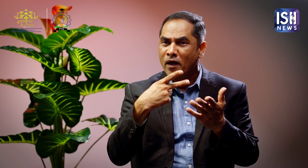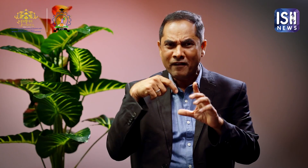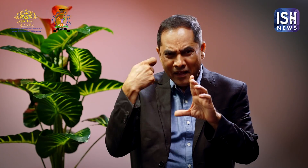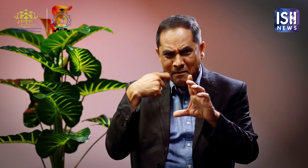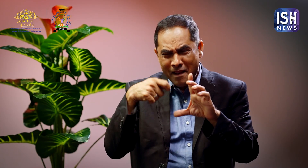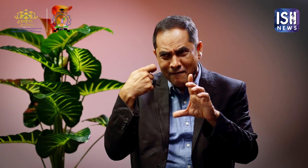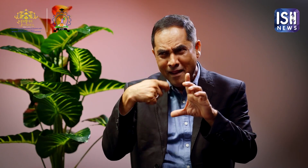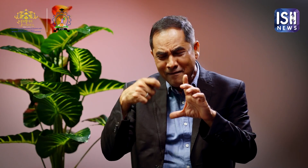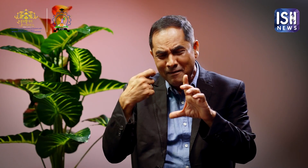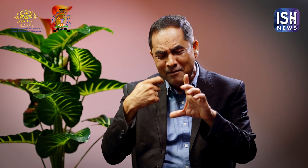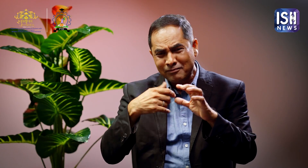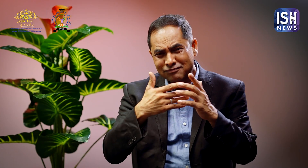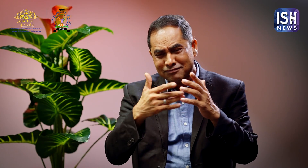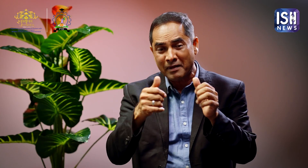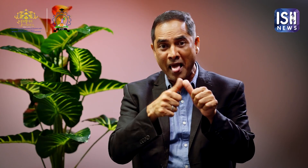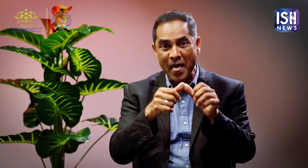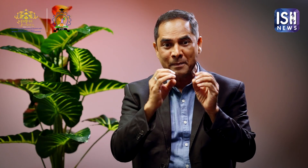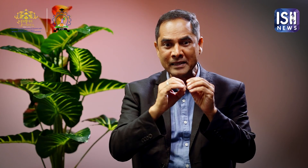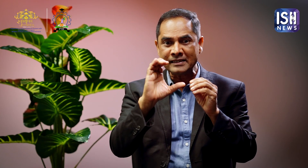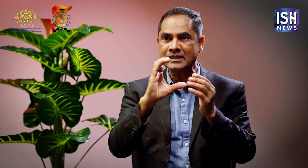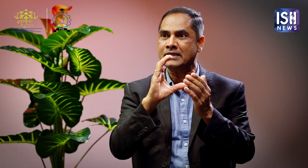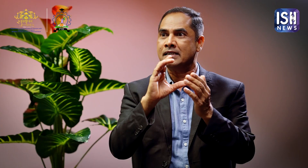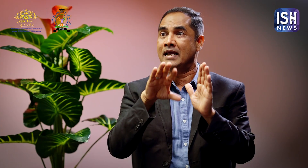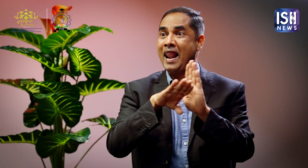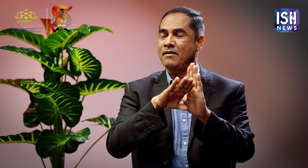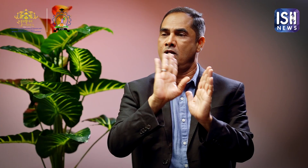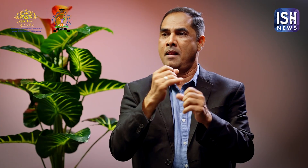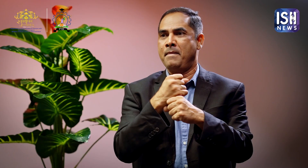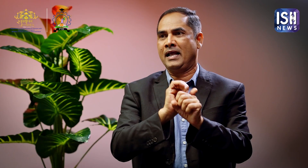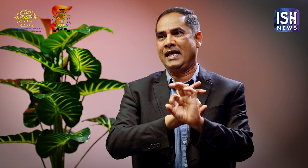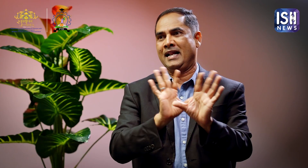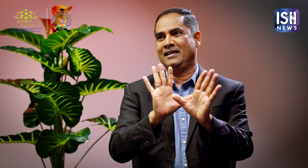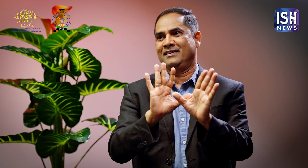We worked diligently to create Level A, B, and C courses for ISL.